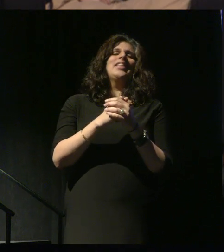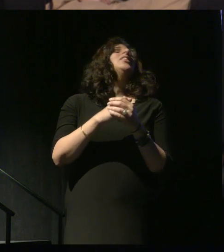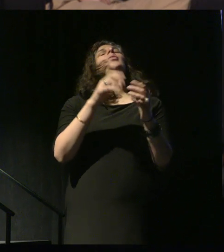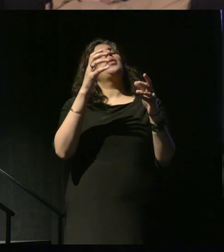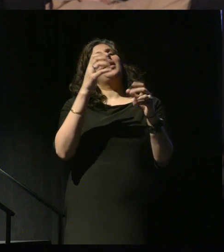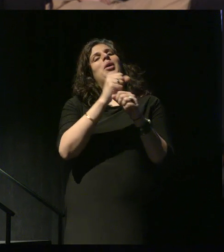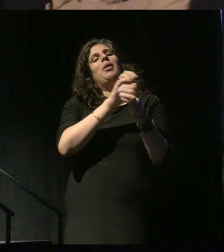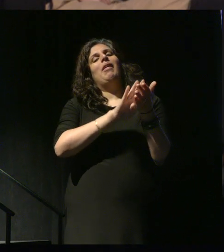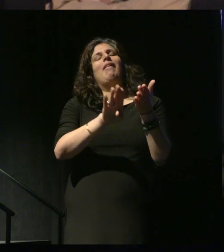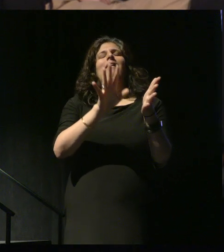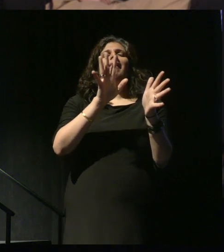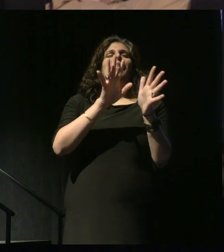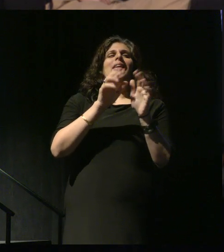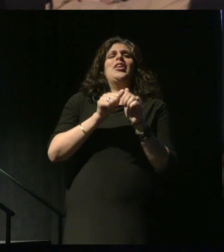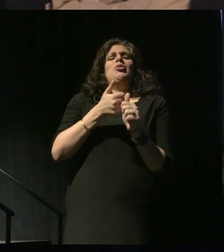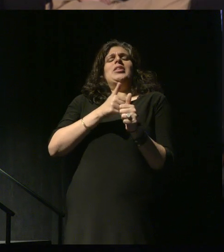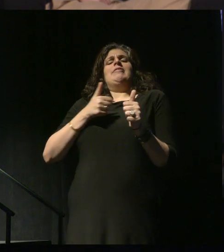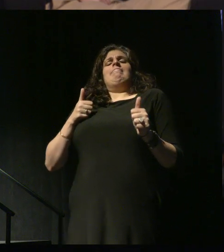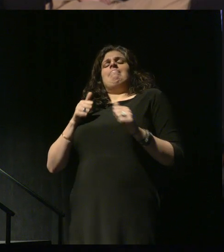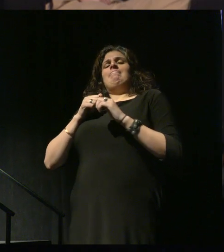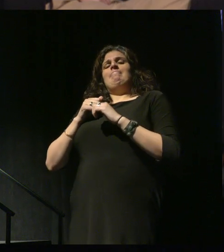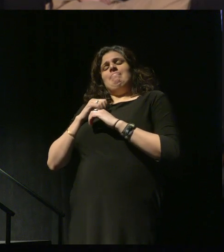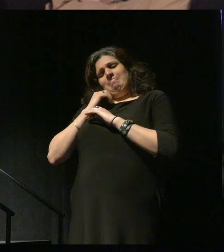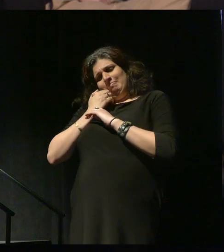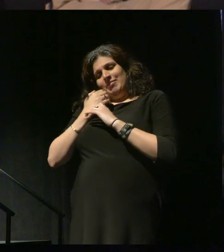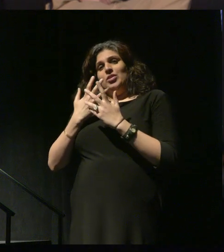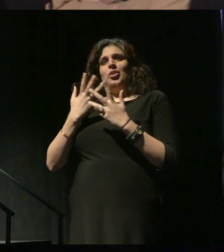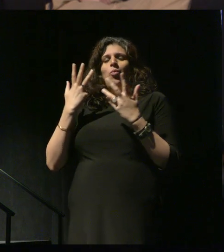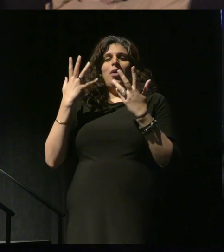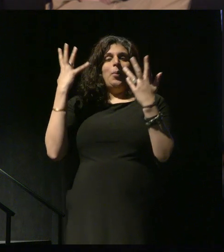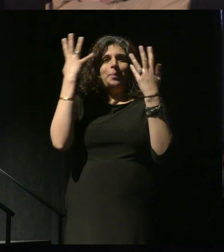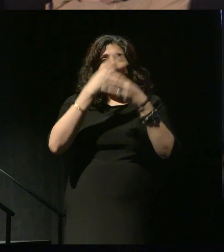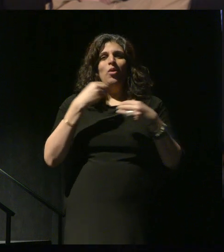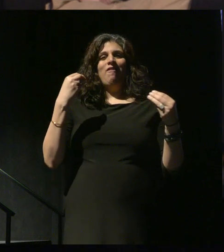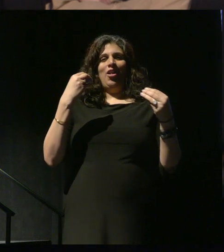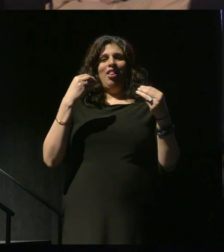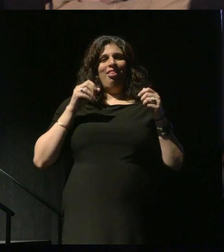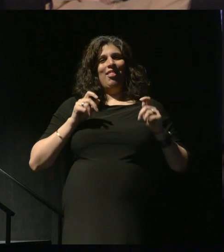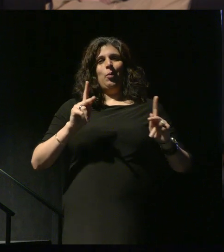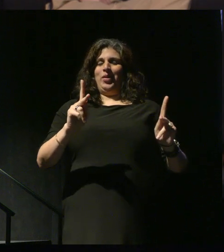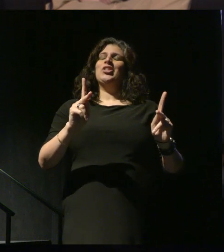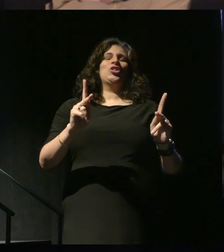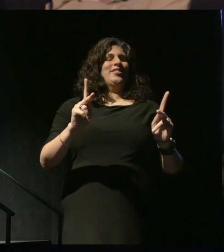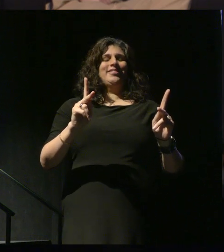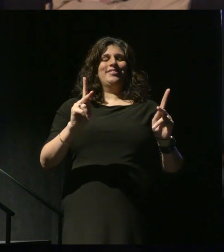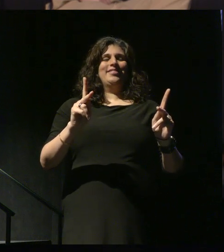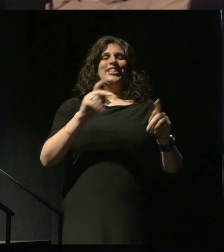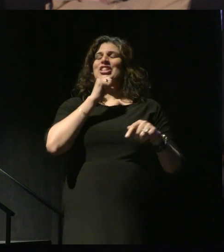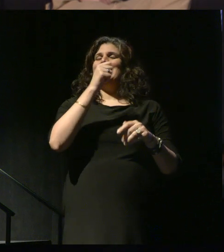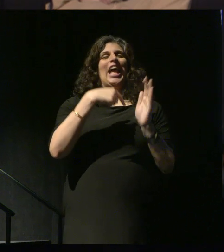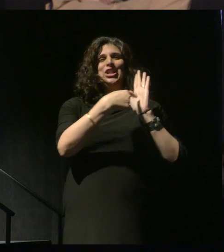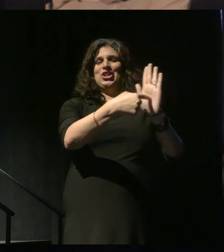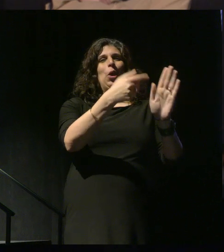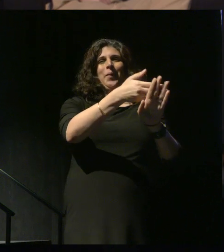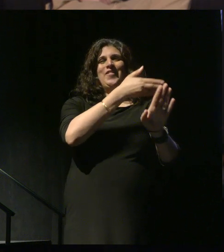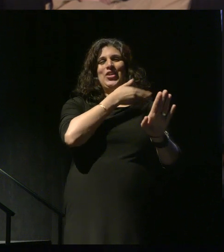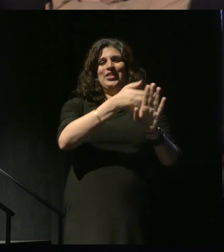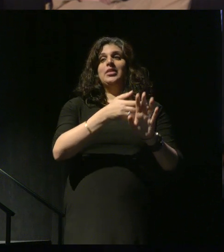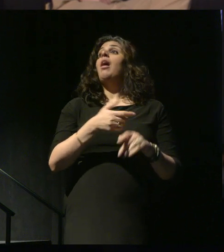to back away from. So yeah, what a beautiful permission granting. Ah, yes. Thank you. Yes, I did it on purpose.